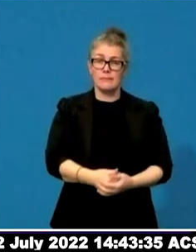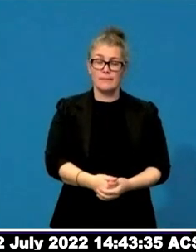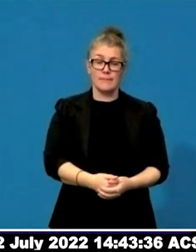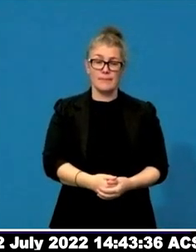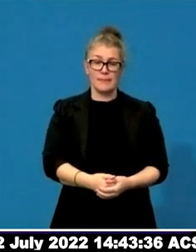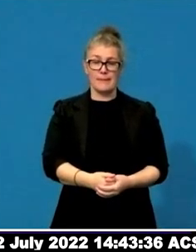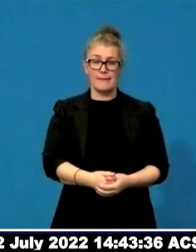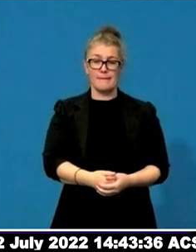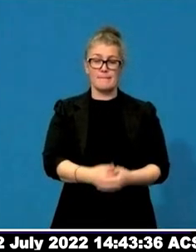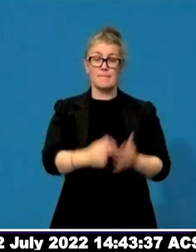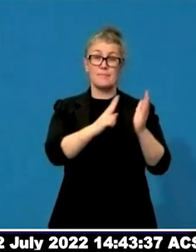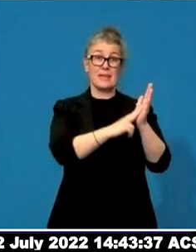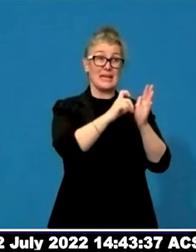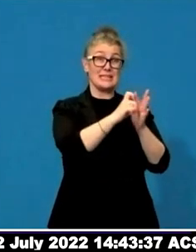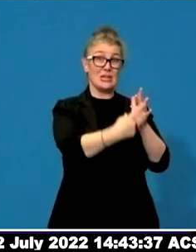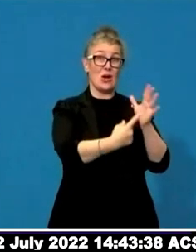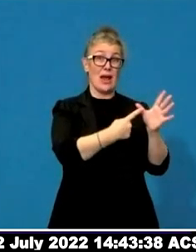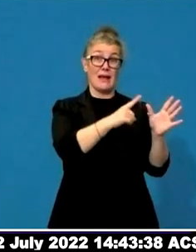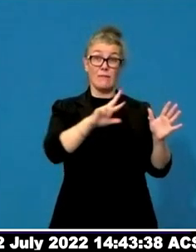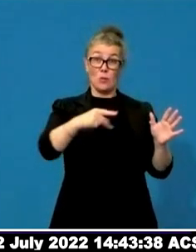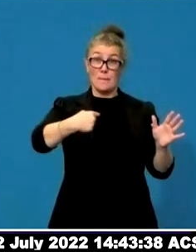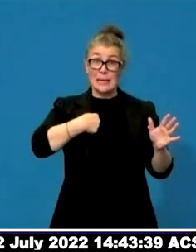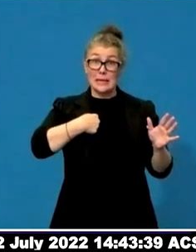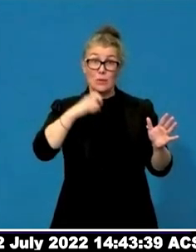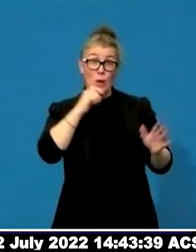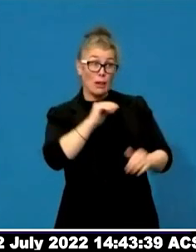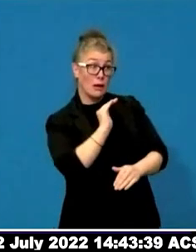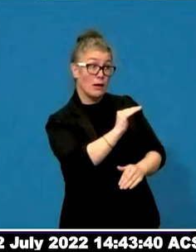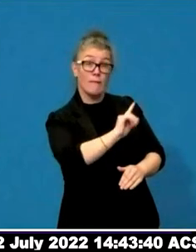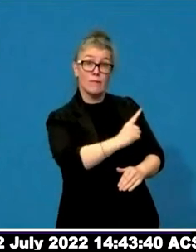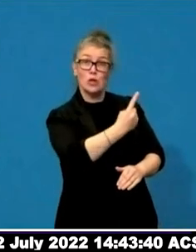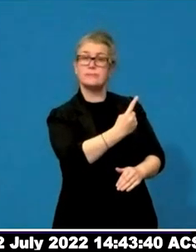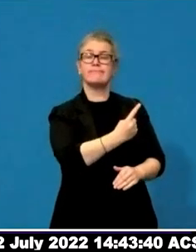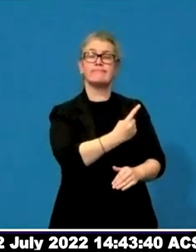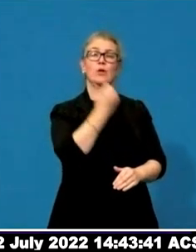So the NDIA, sorry, is the last resort. Why is it the last resort?